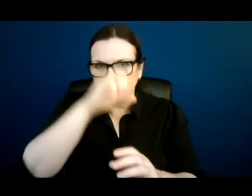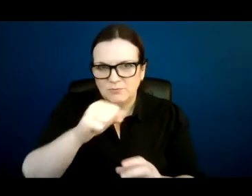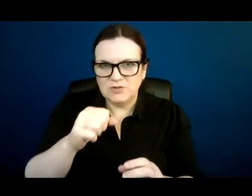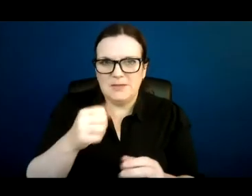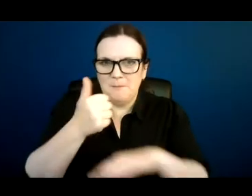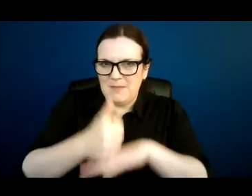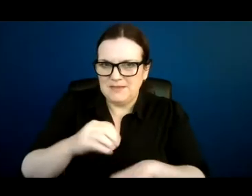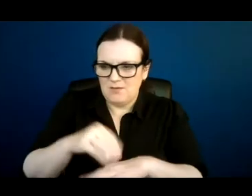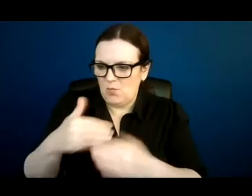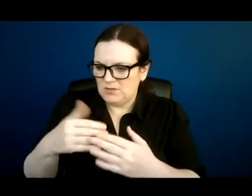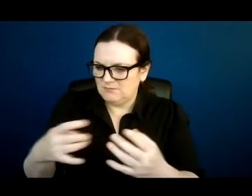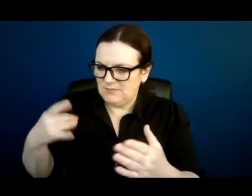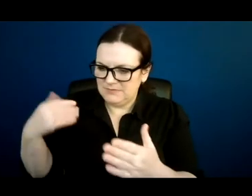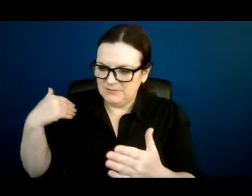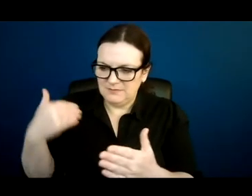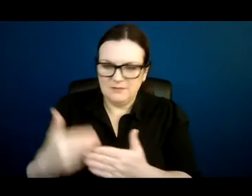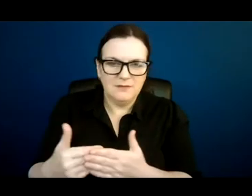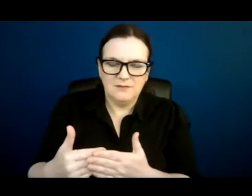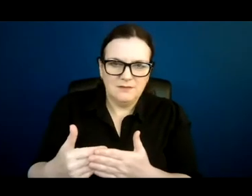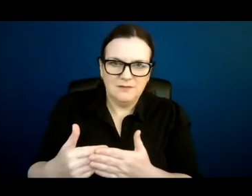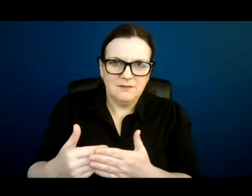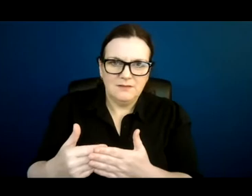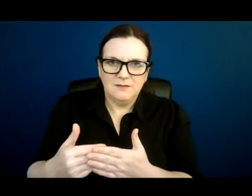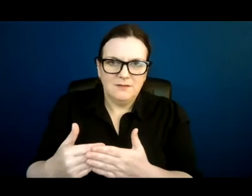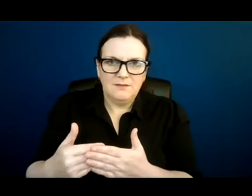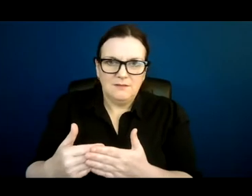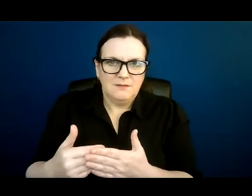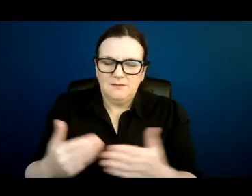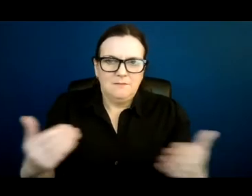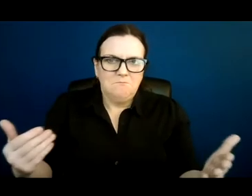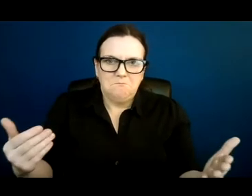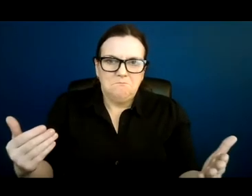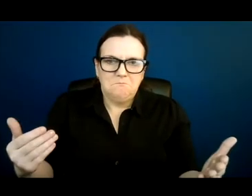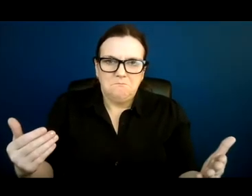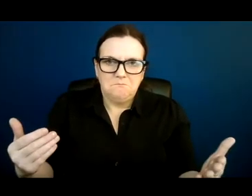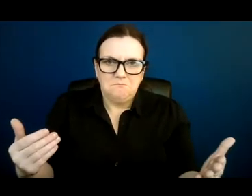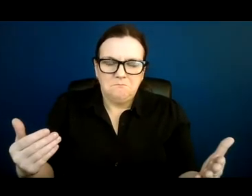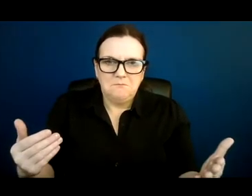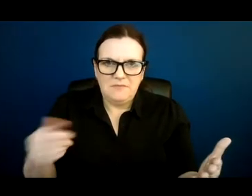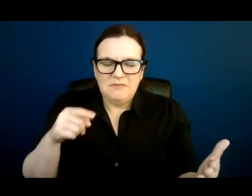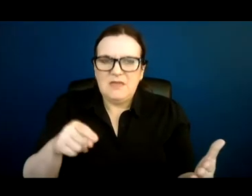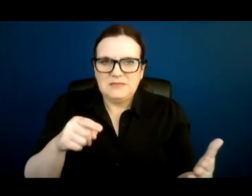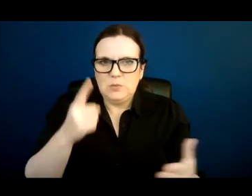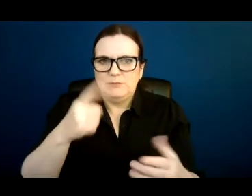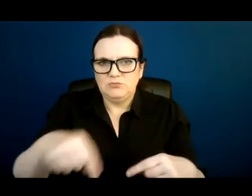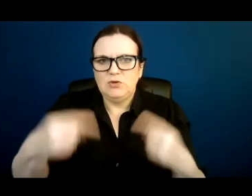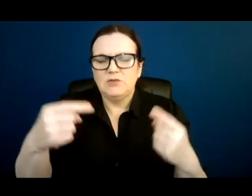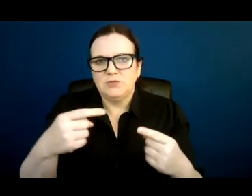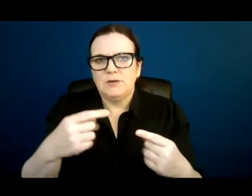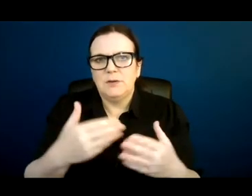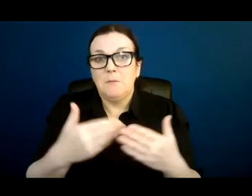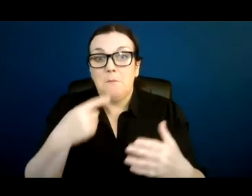has gone in the past. But apart from that, the main challenge for my own office is going to be